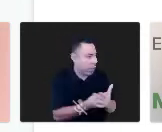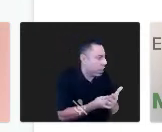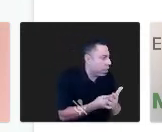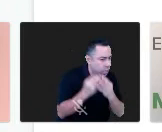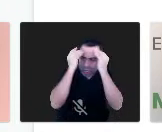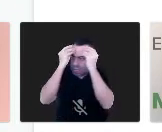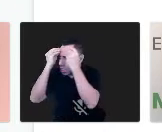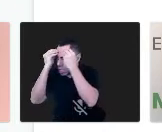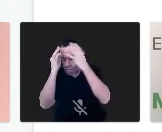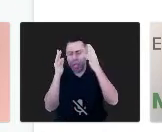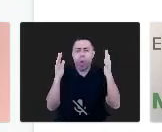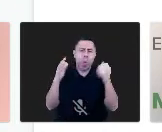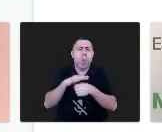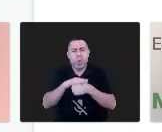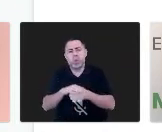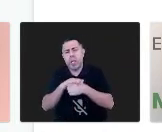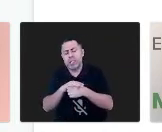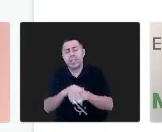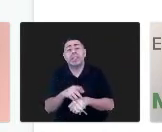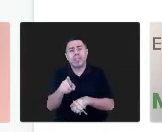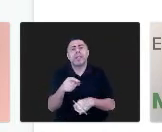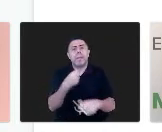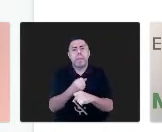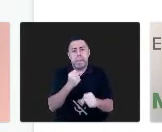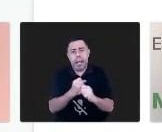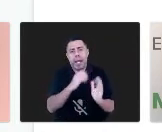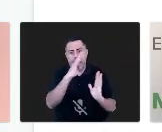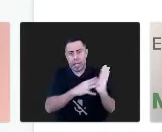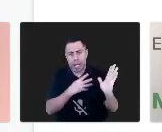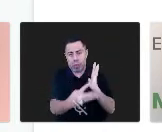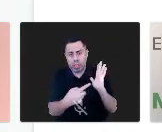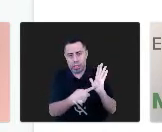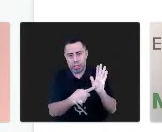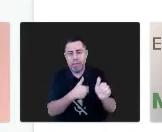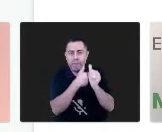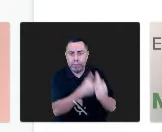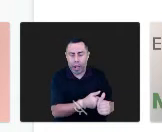at the rest of the time take rest the top athletes in the world they take breaks that's how you get